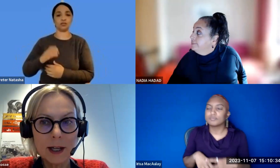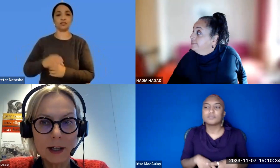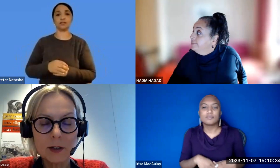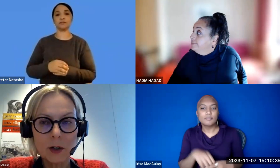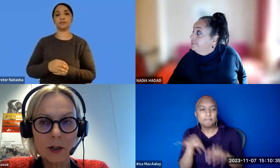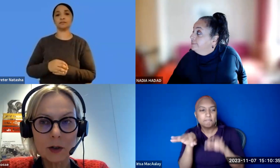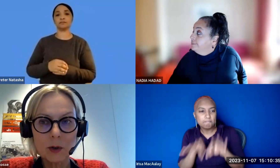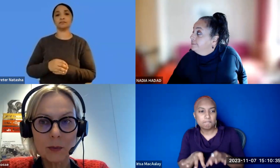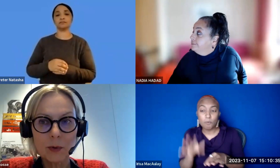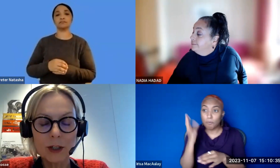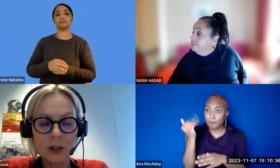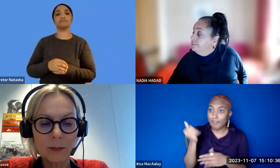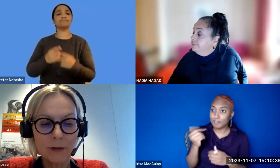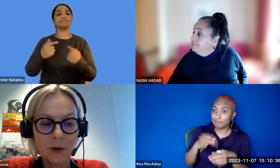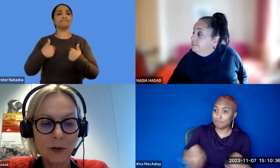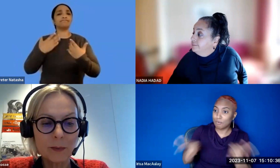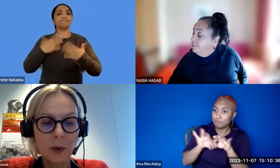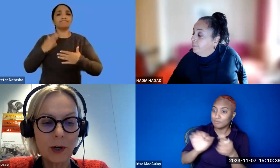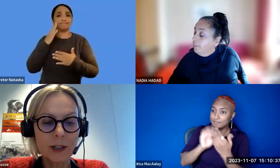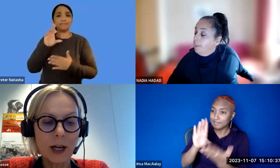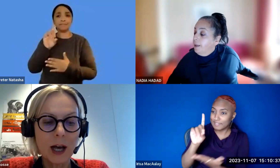in external cooperation, my first point.